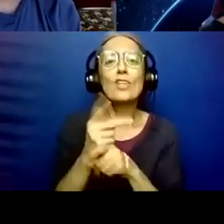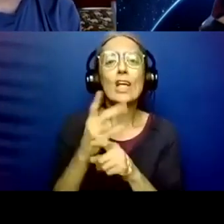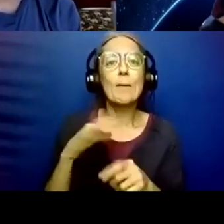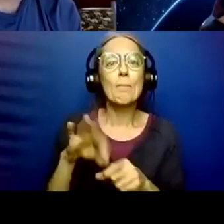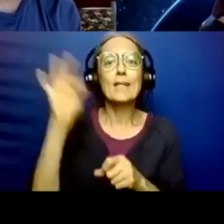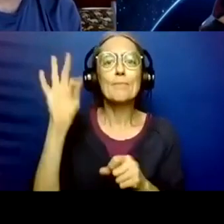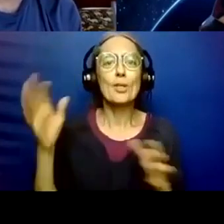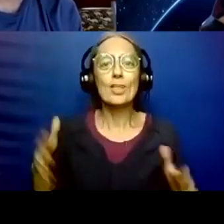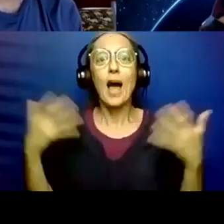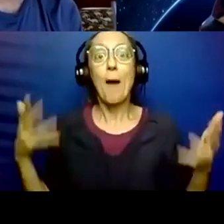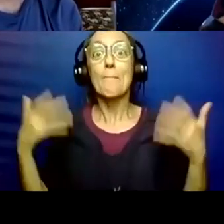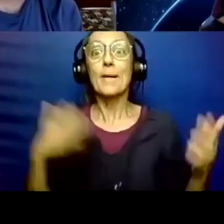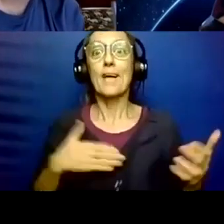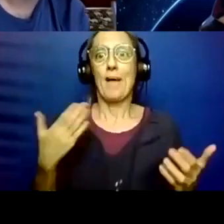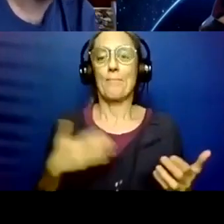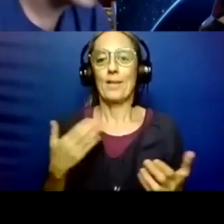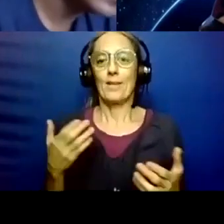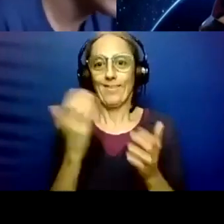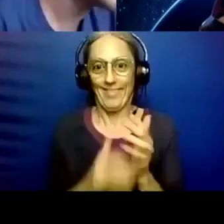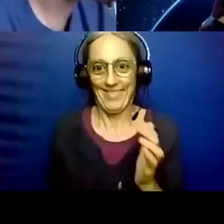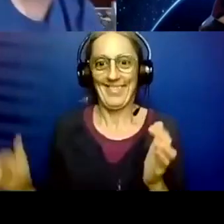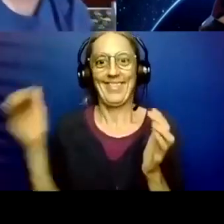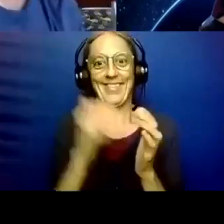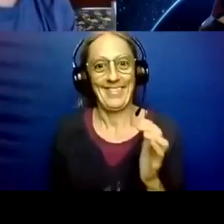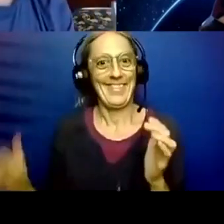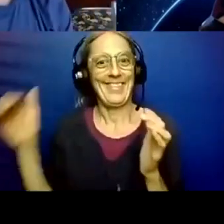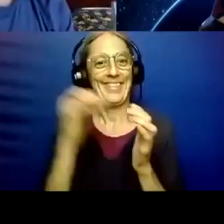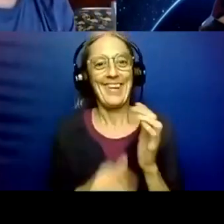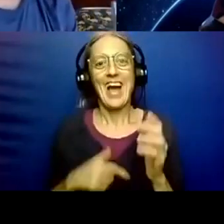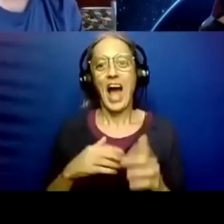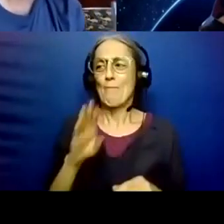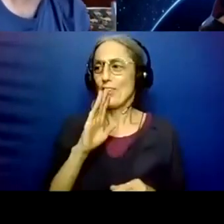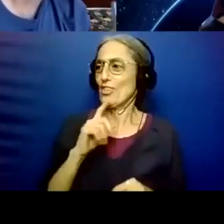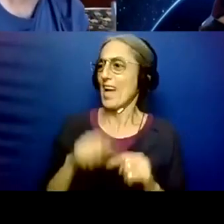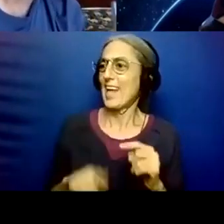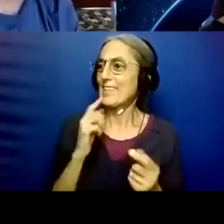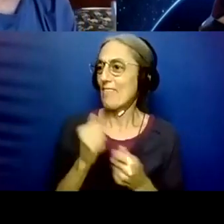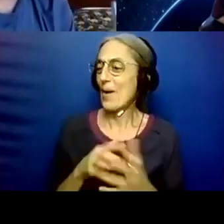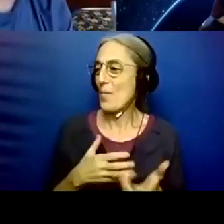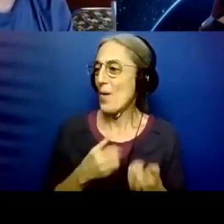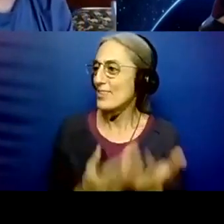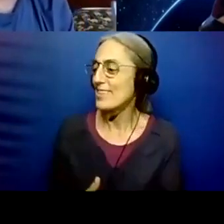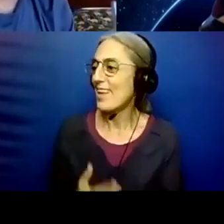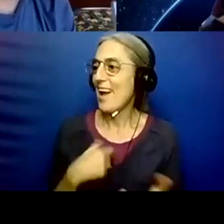When I get frustrated because I can't say all I want to say, what's your advice for keeping my spirits up?